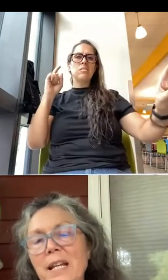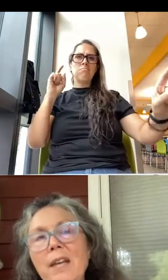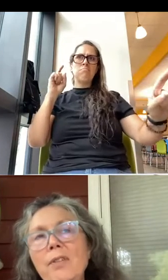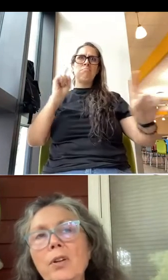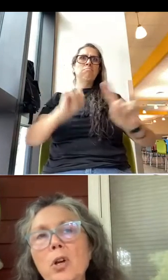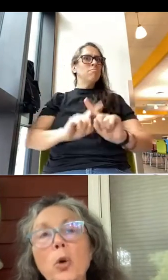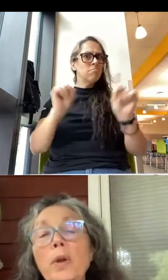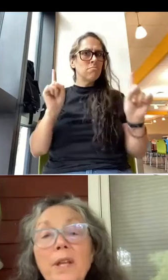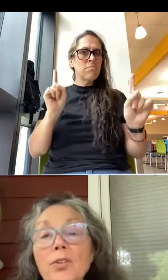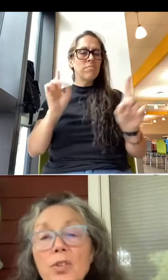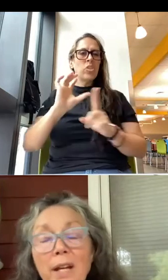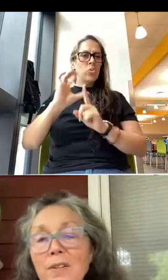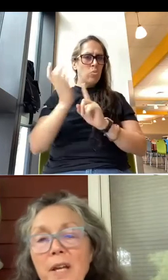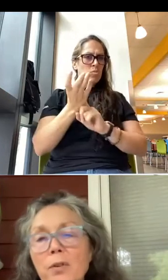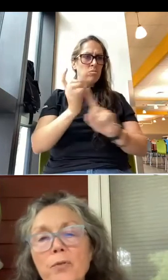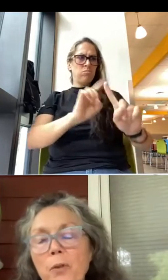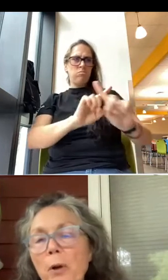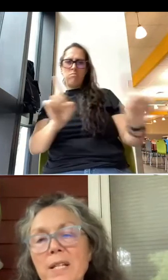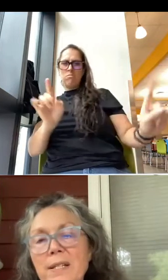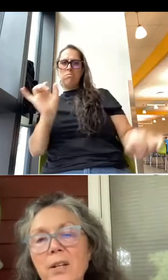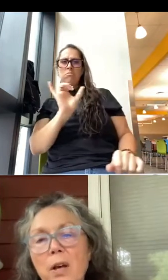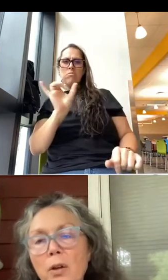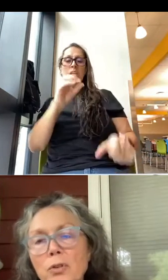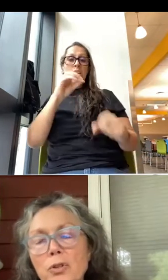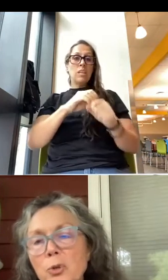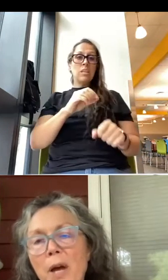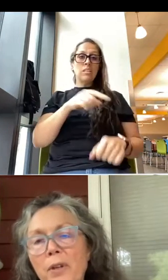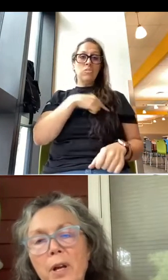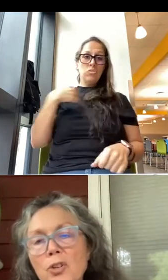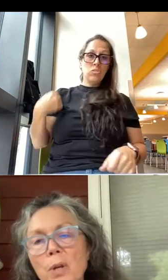and even within China, say, they're very distinct cultures throughout the country.